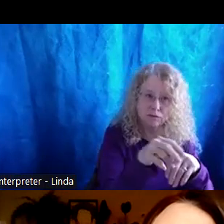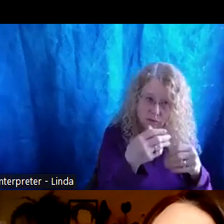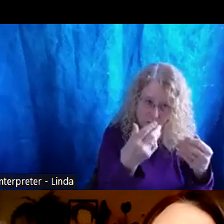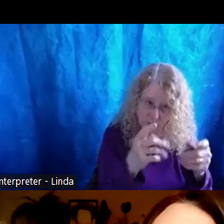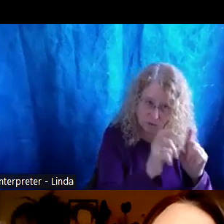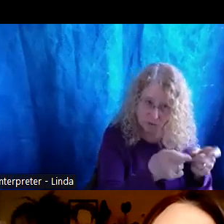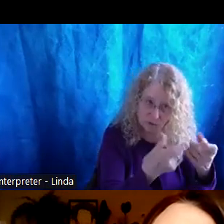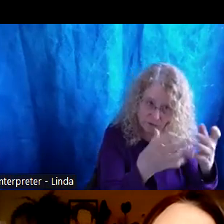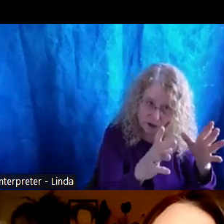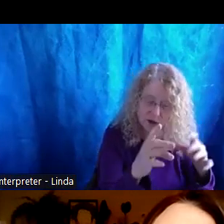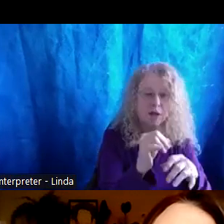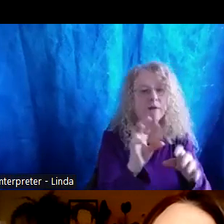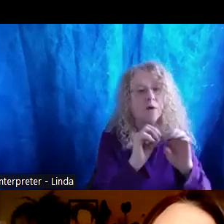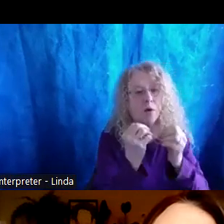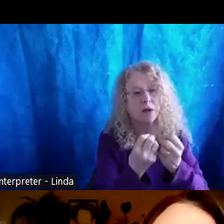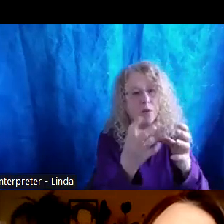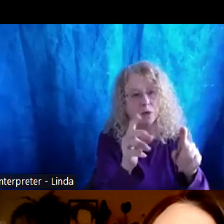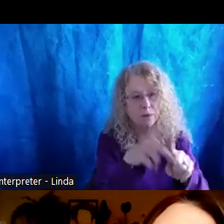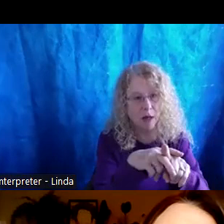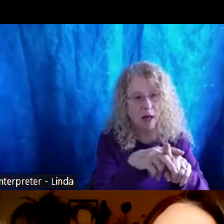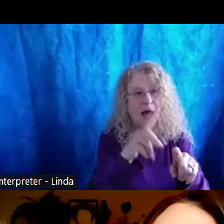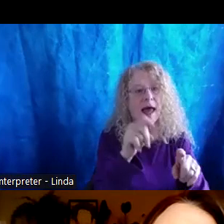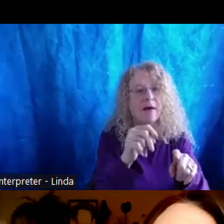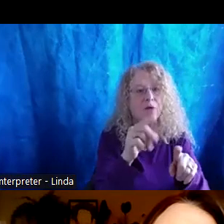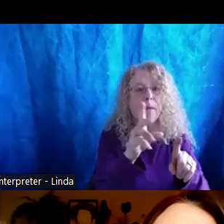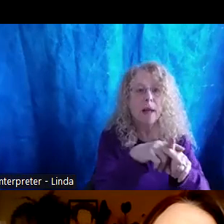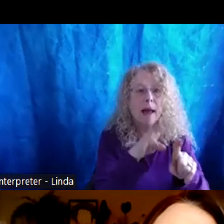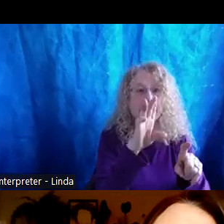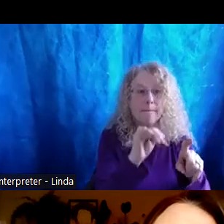INTERESTED IN APPLYING THEY NEED TO DO SO BY THE 26TH?